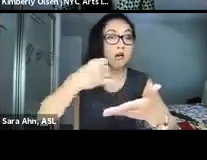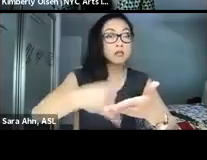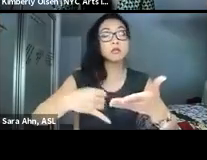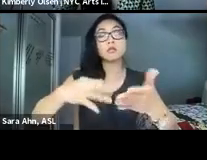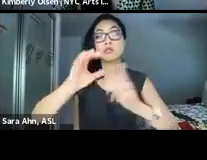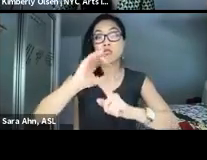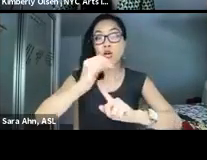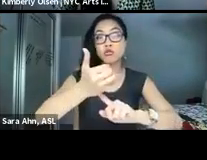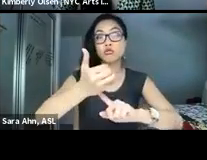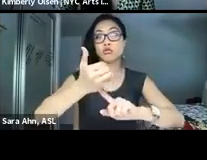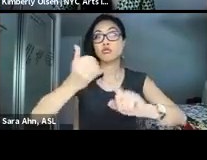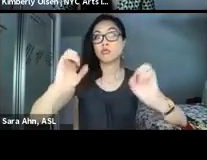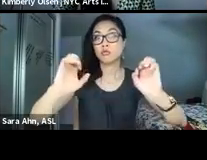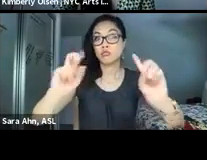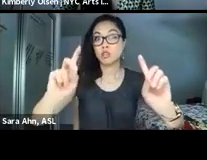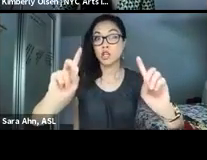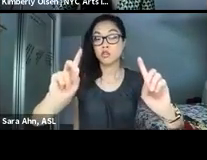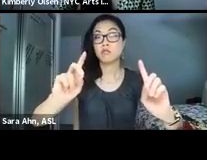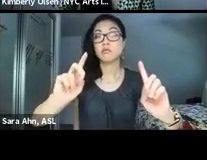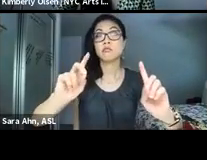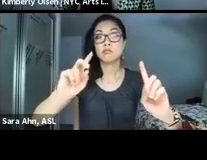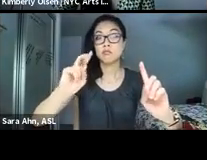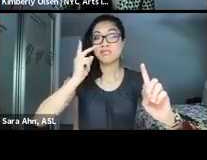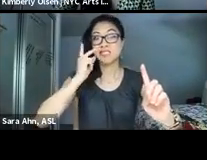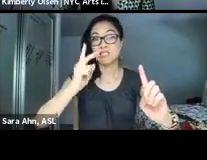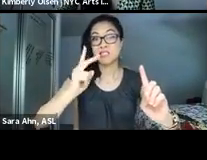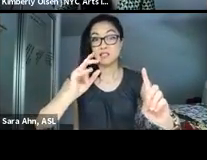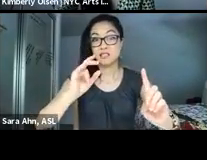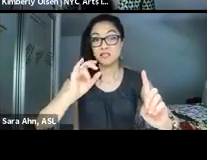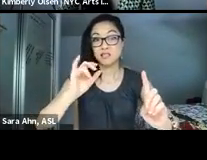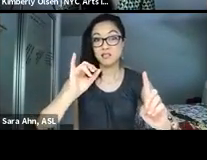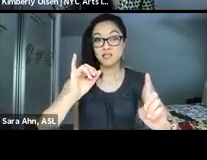it in that way and support will come in that way.